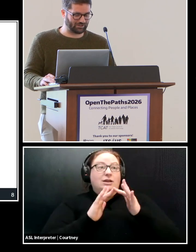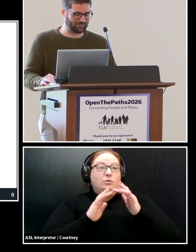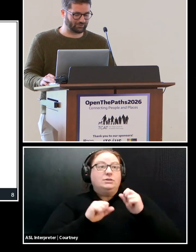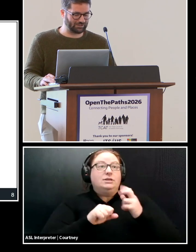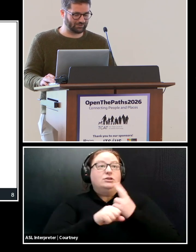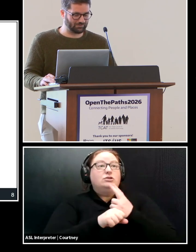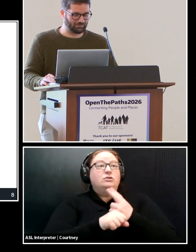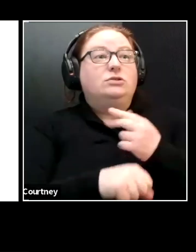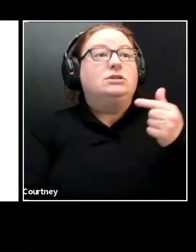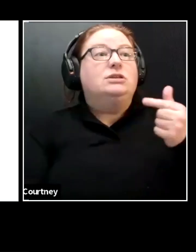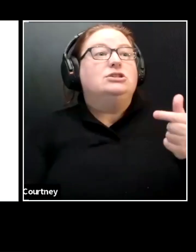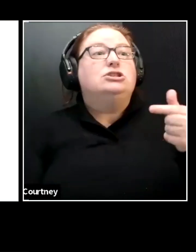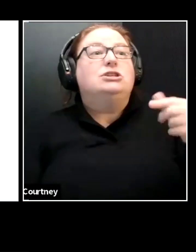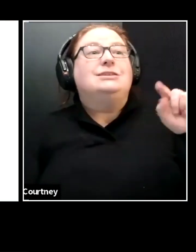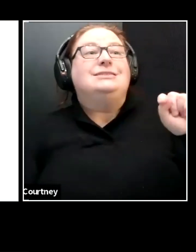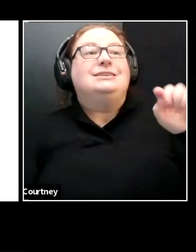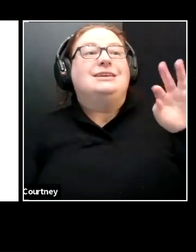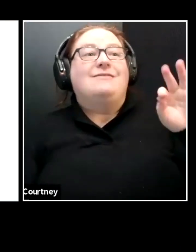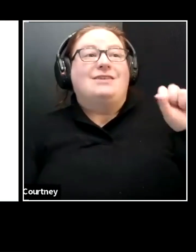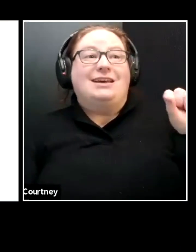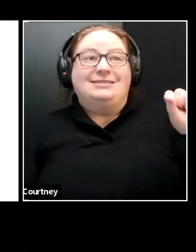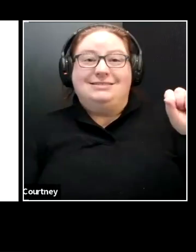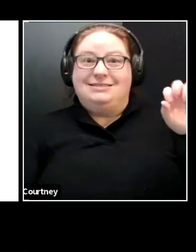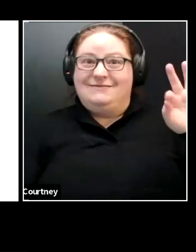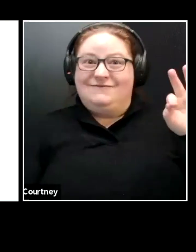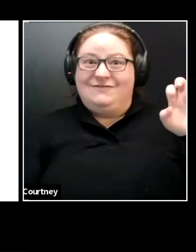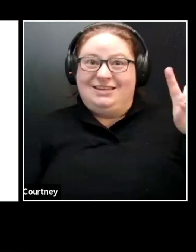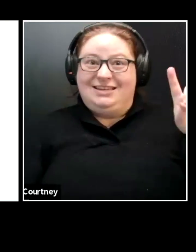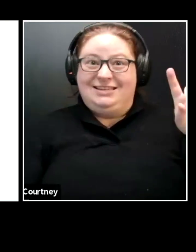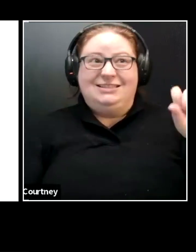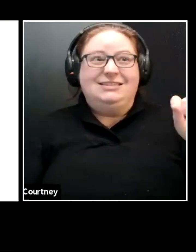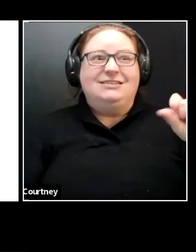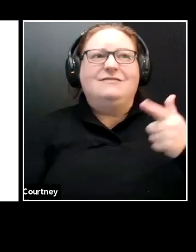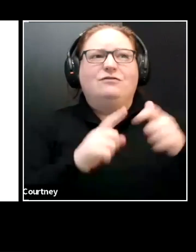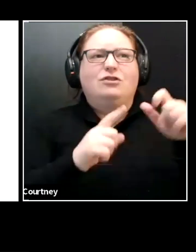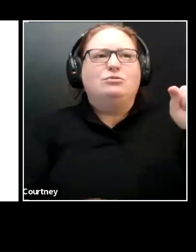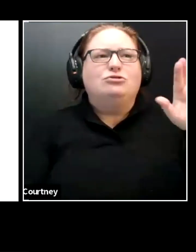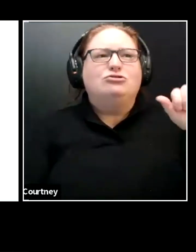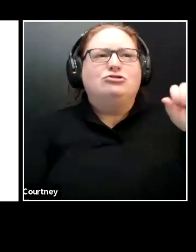transit land. And then we're looking at other destinations. So I talked about jobs. Jobs